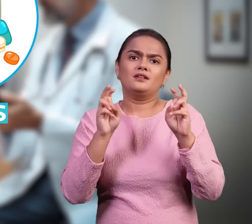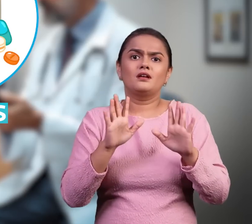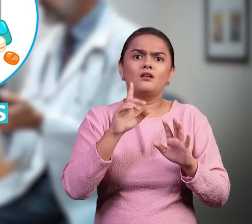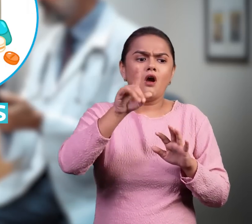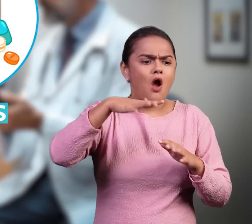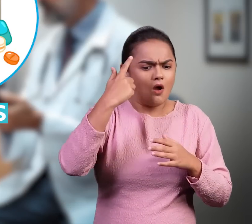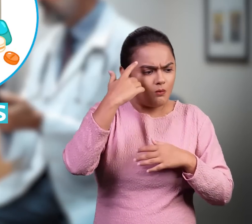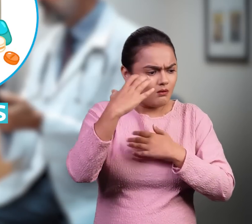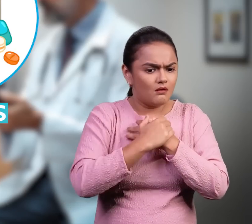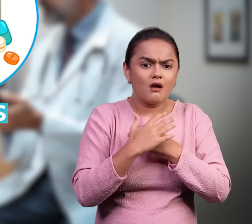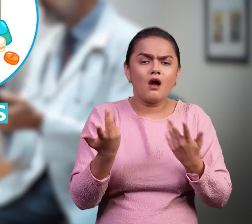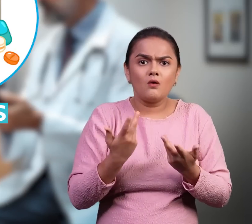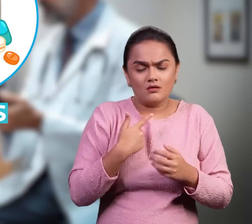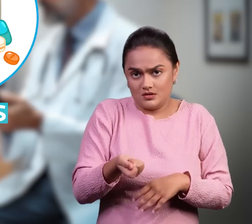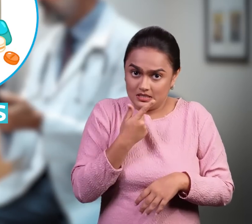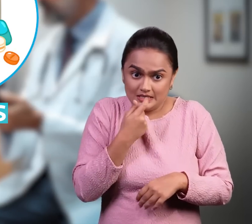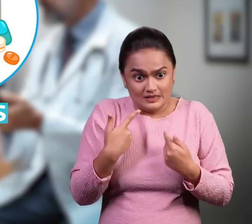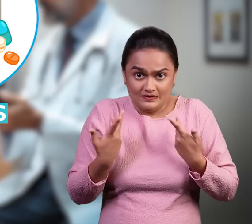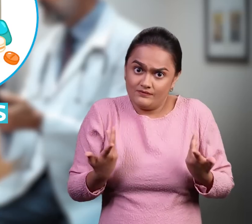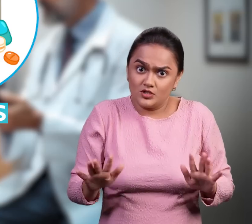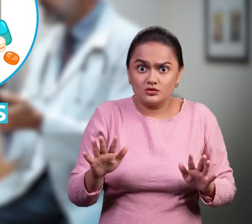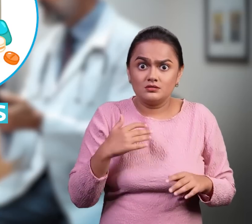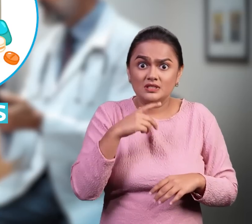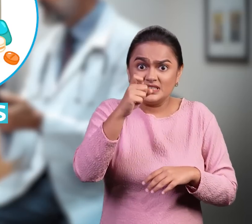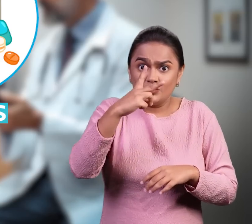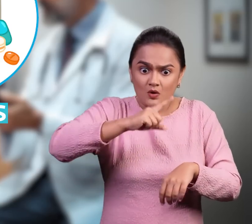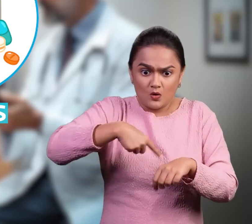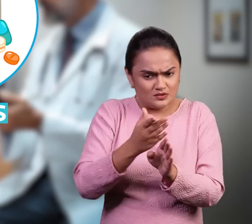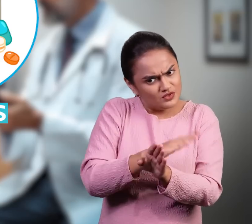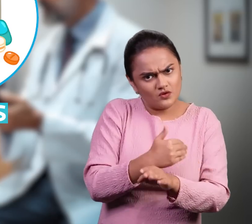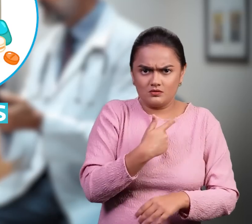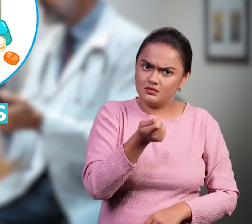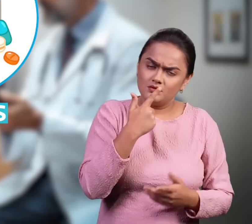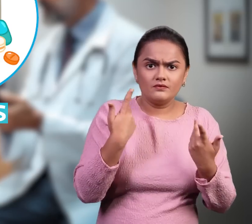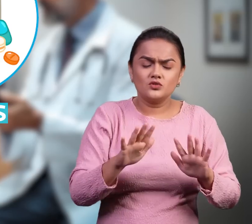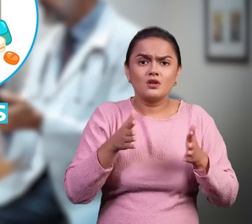How will you that if you have taken the medicine within 72 hours,